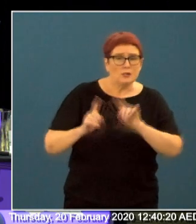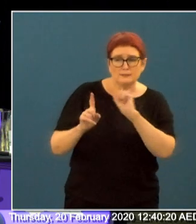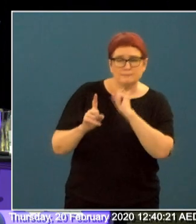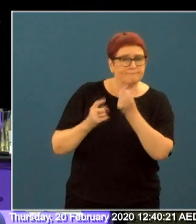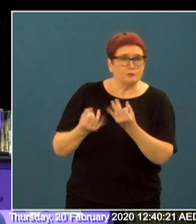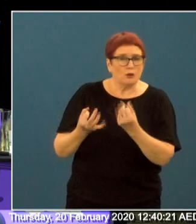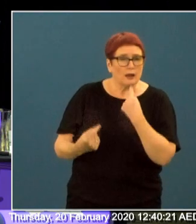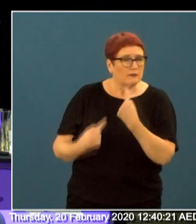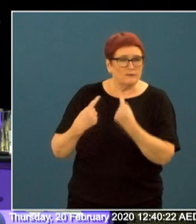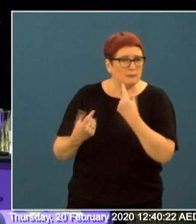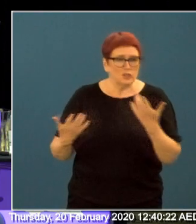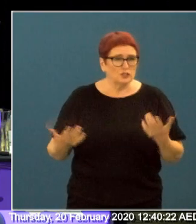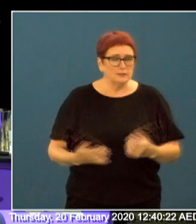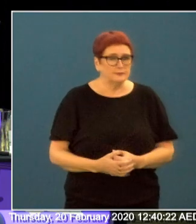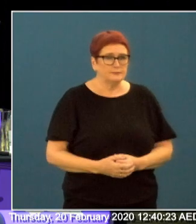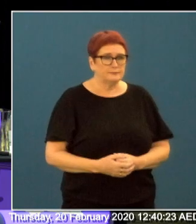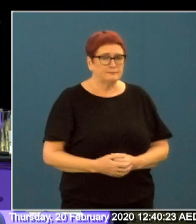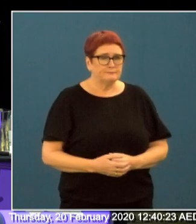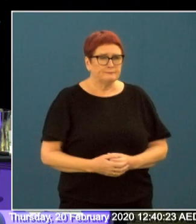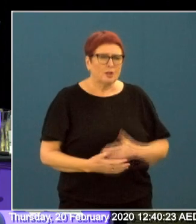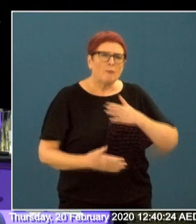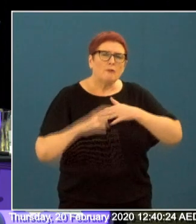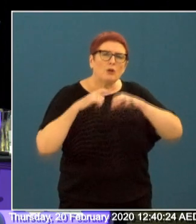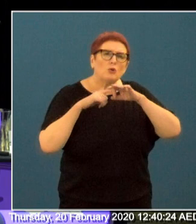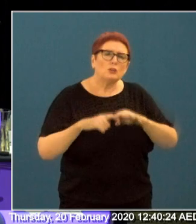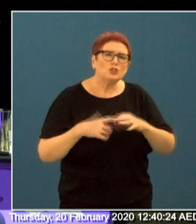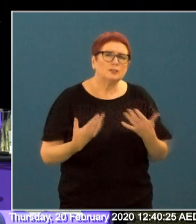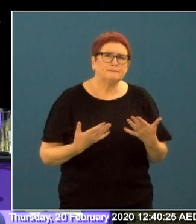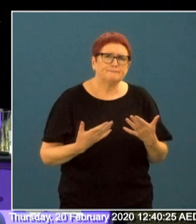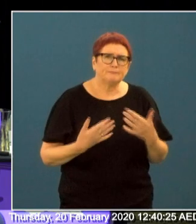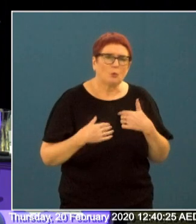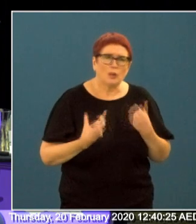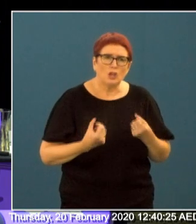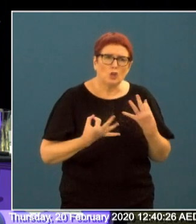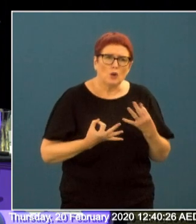How can, without good data — without good baseline data, how do you then